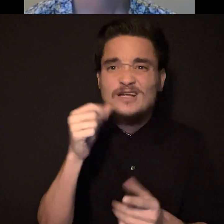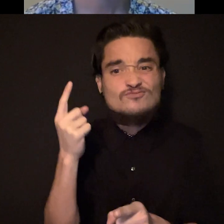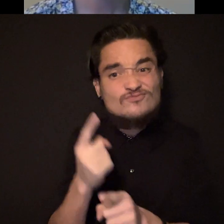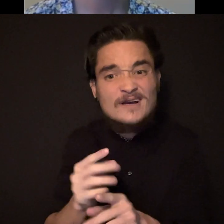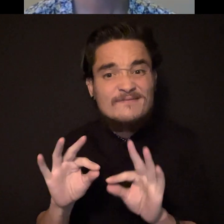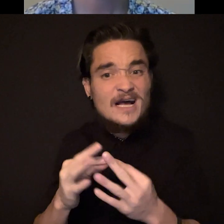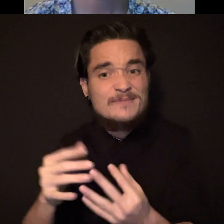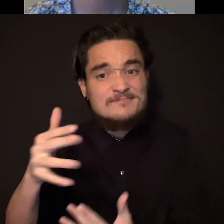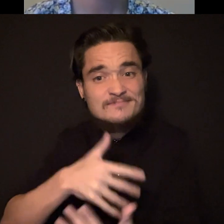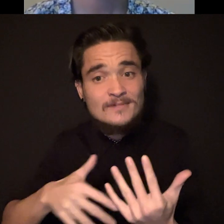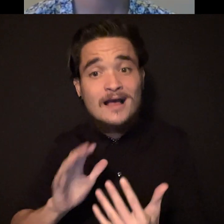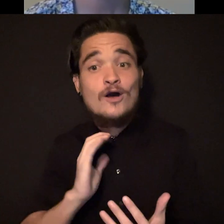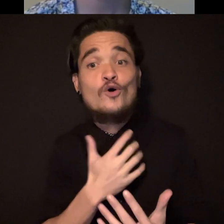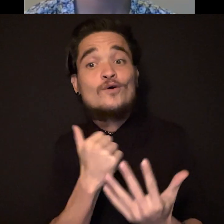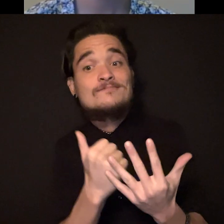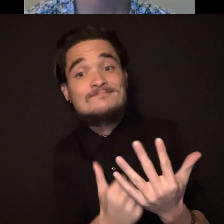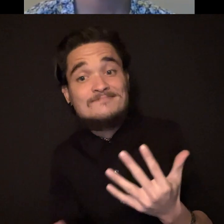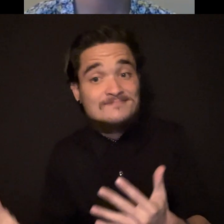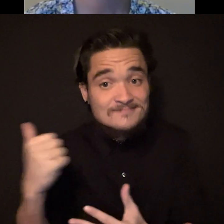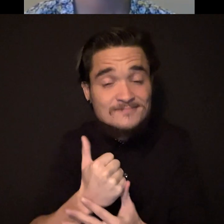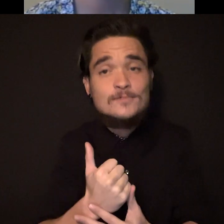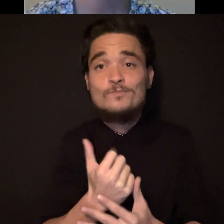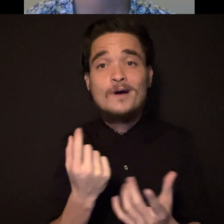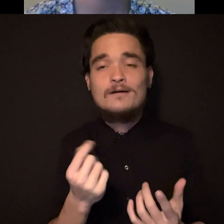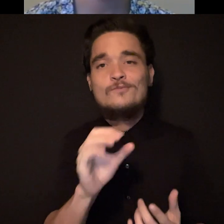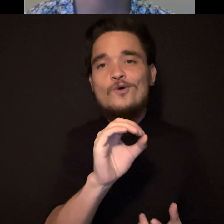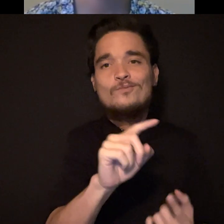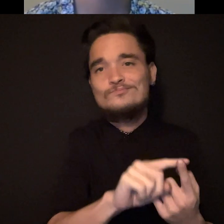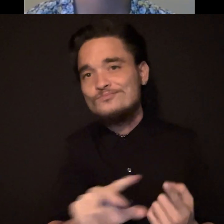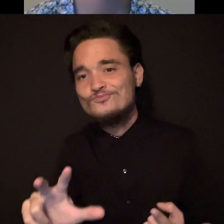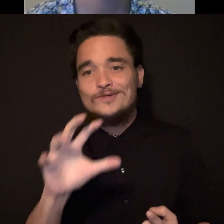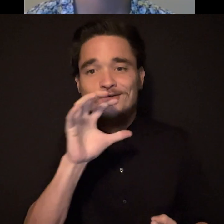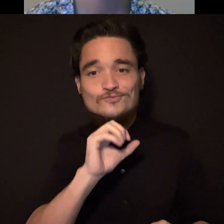Our primary population is prenatal to six years of age.